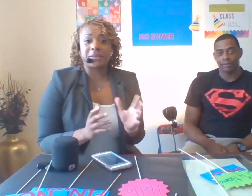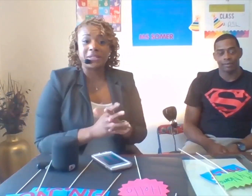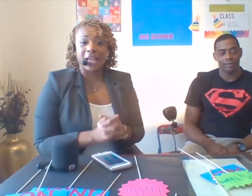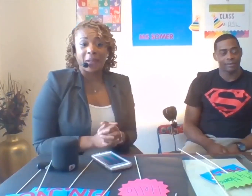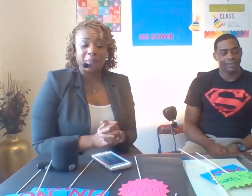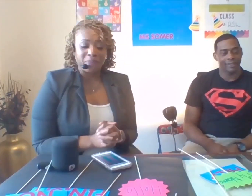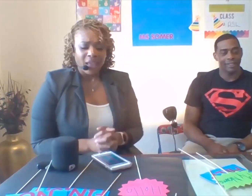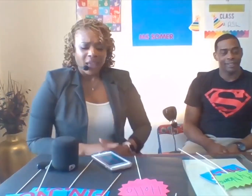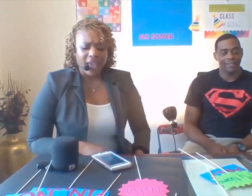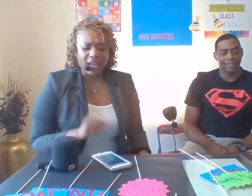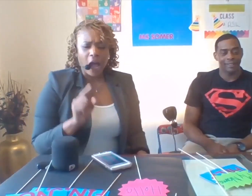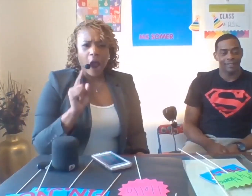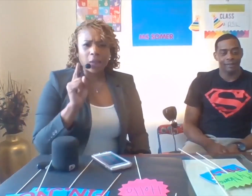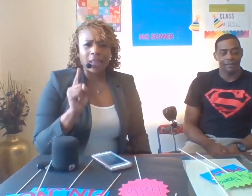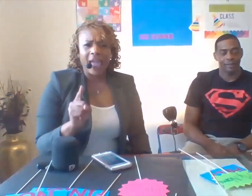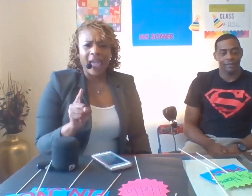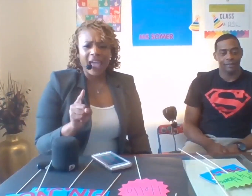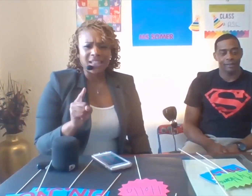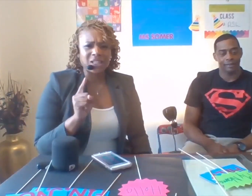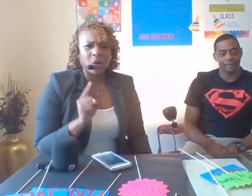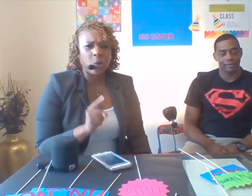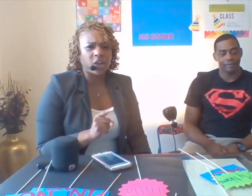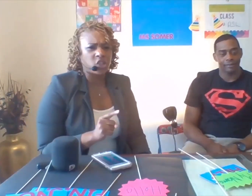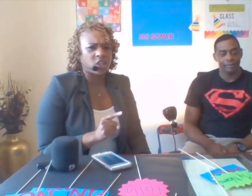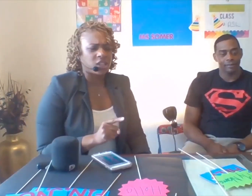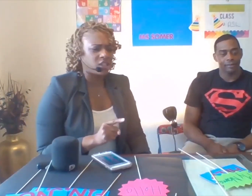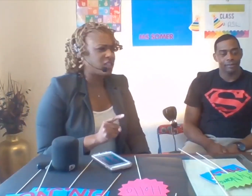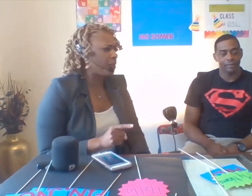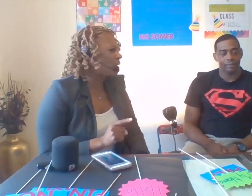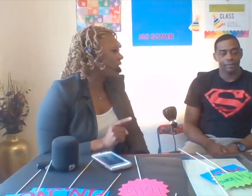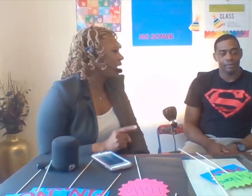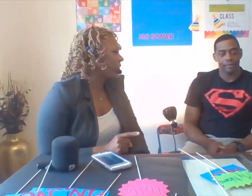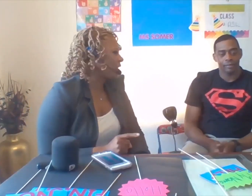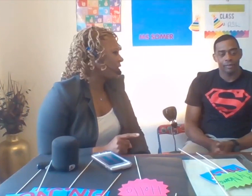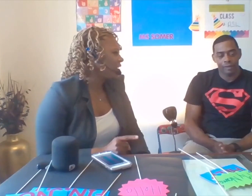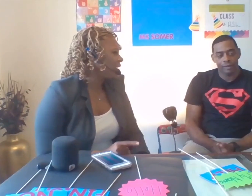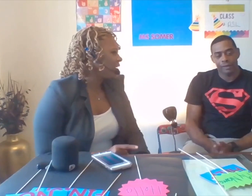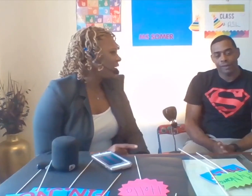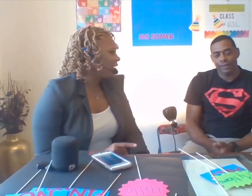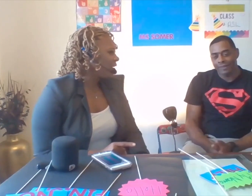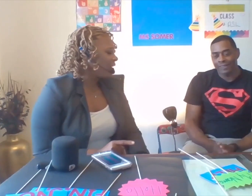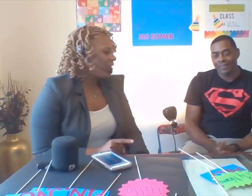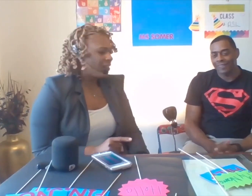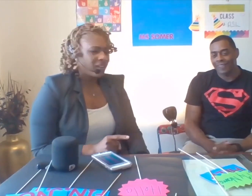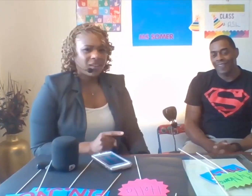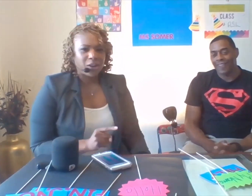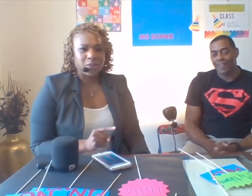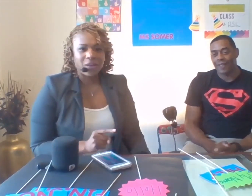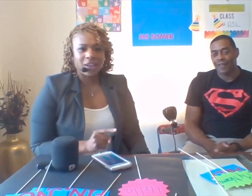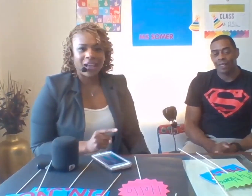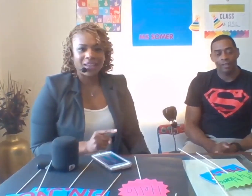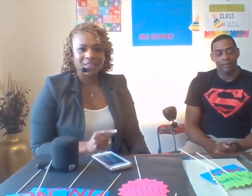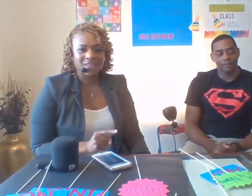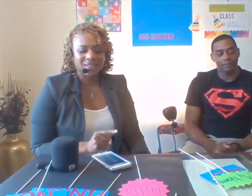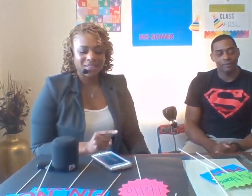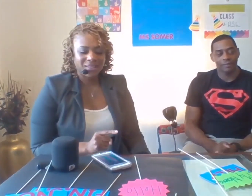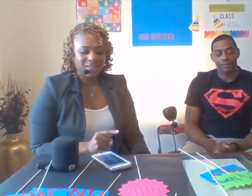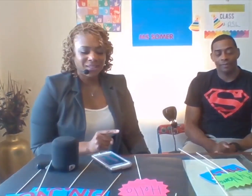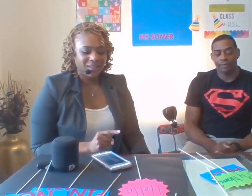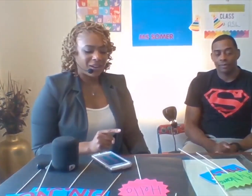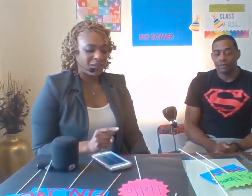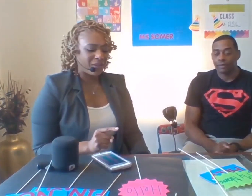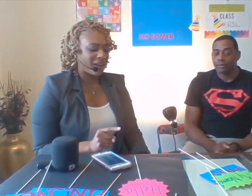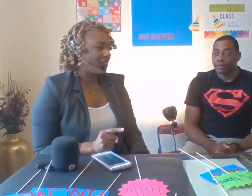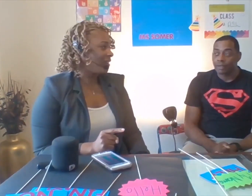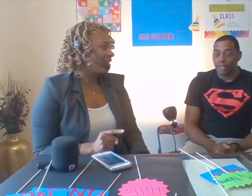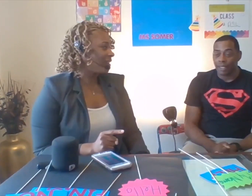tonight in our last question mm nothing are you ready guys are you ready yeah